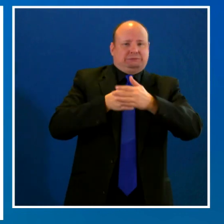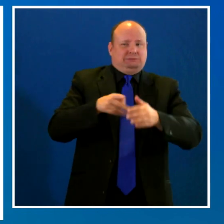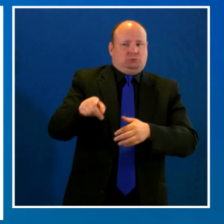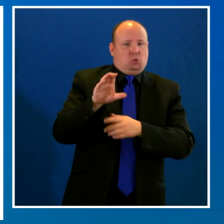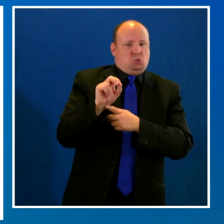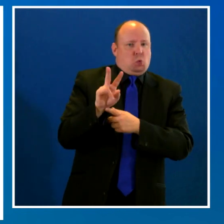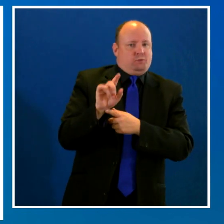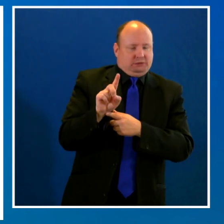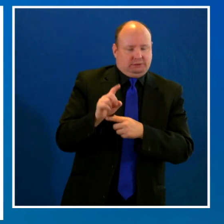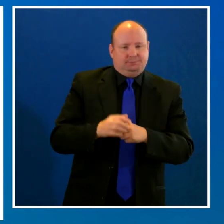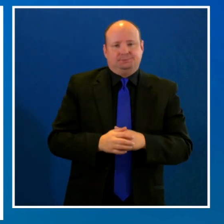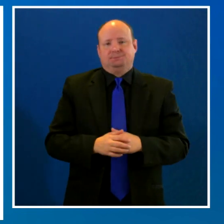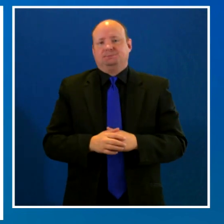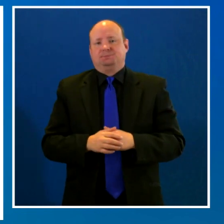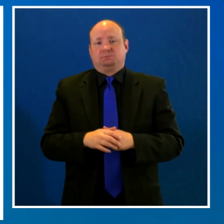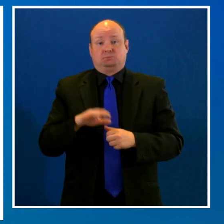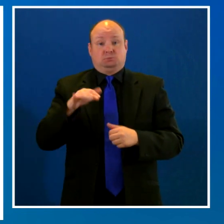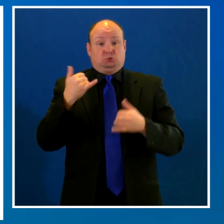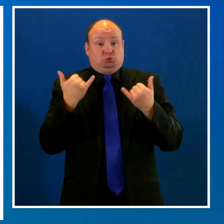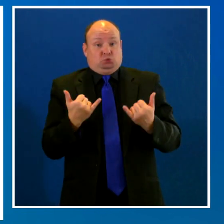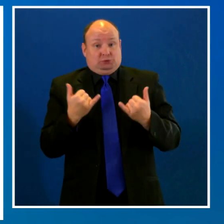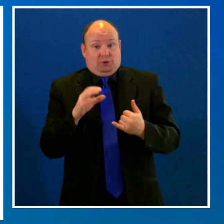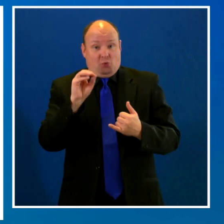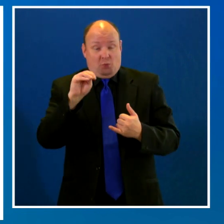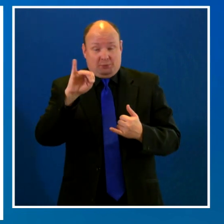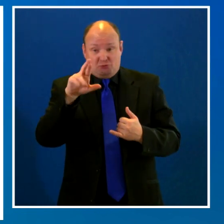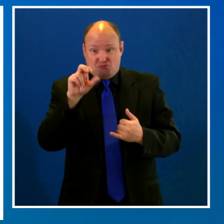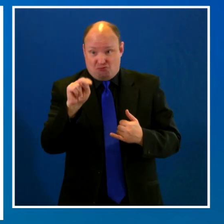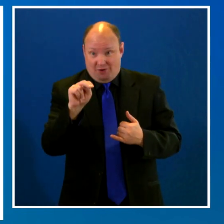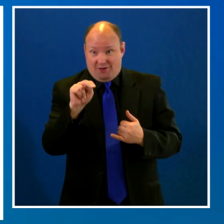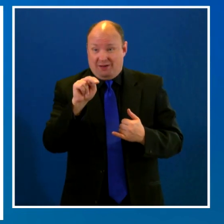The highly contagious Omicron variant has almost tripled the